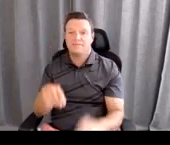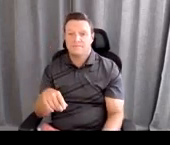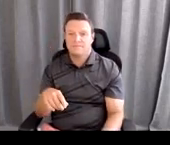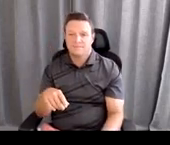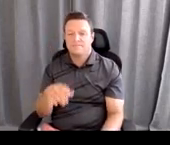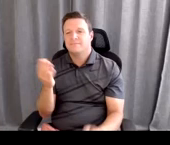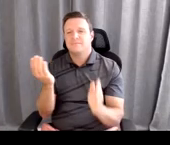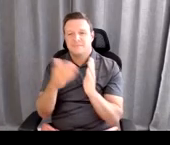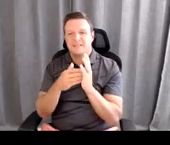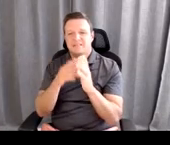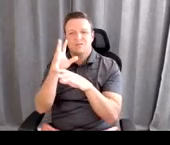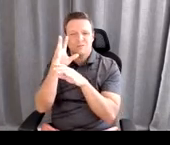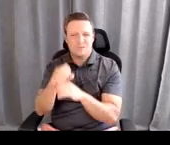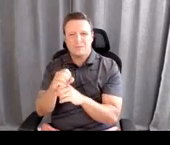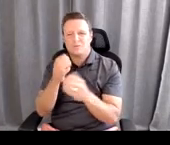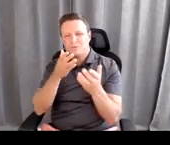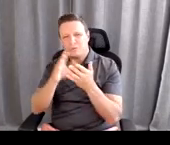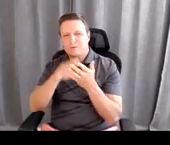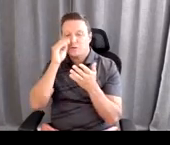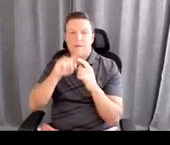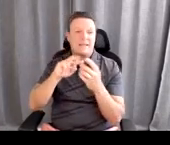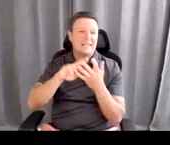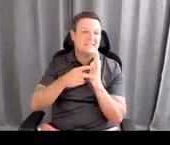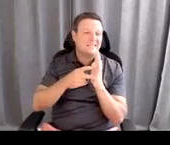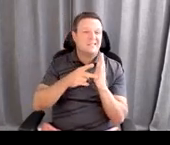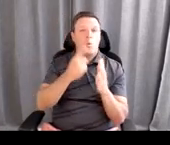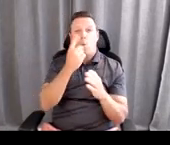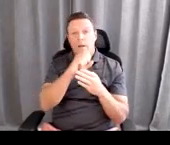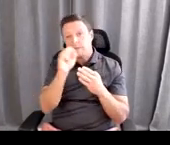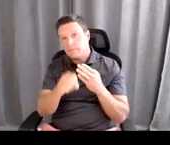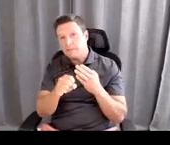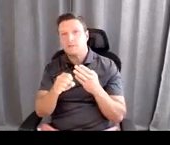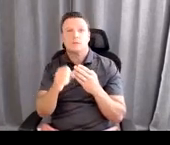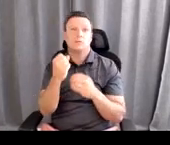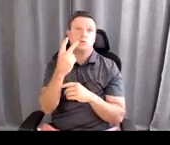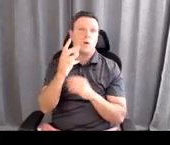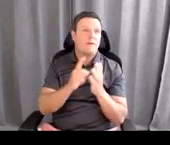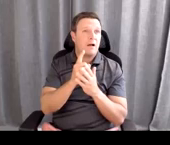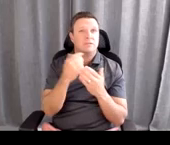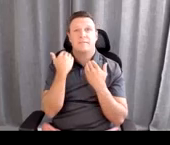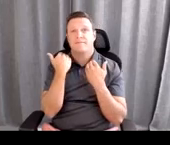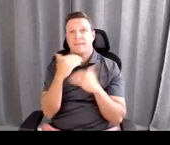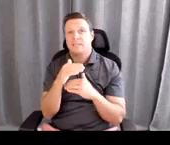It is like a semester, two semester situation, 12 hours reflection paper at the end,